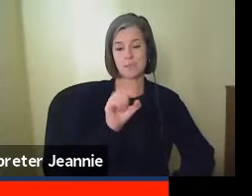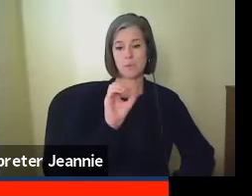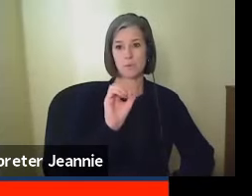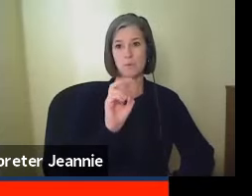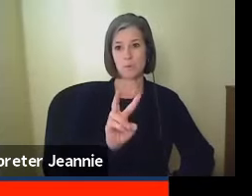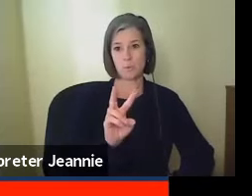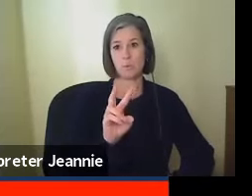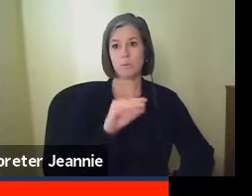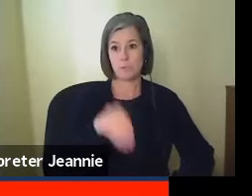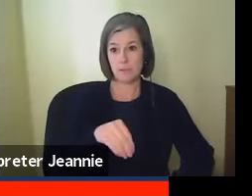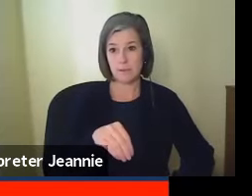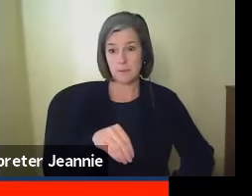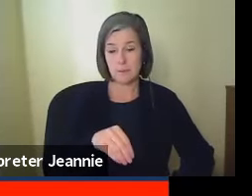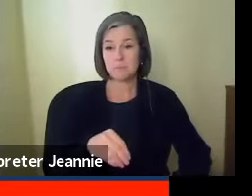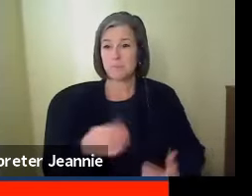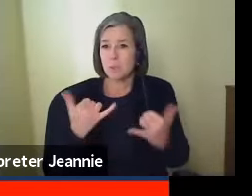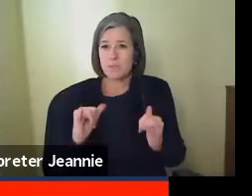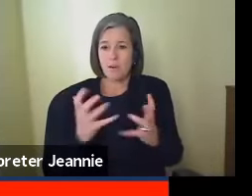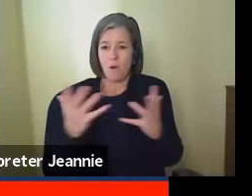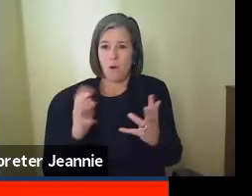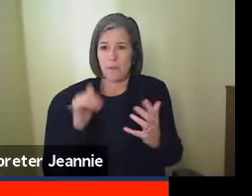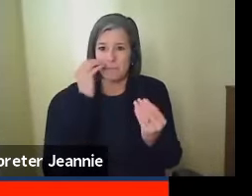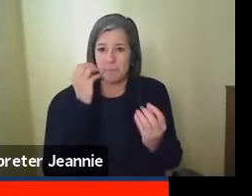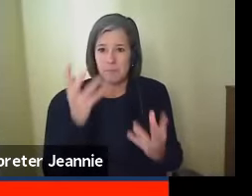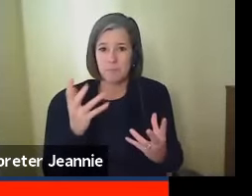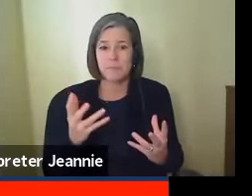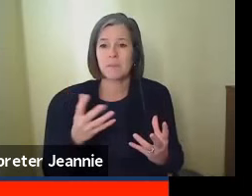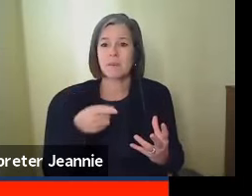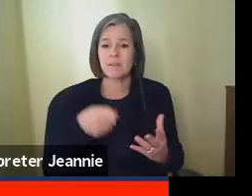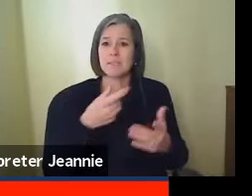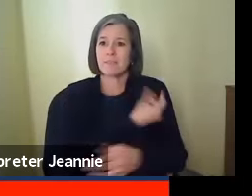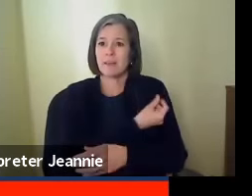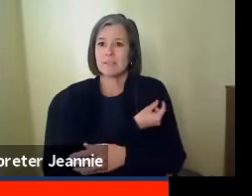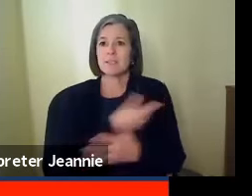millions of people getting these vaccines, these vaccines have proven to be extraordinarily safe.